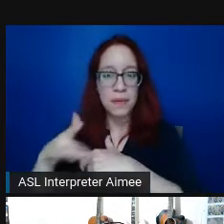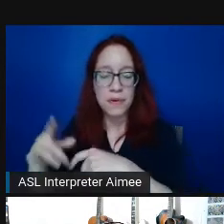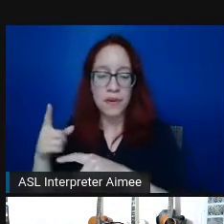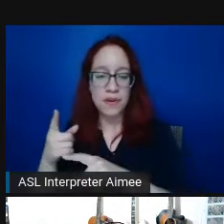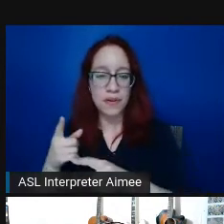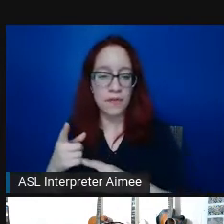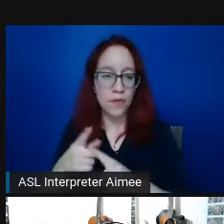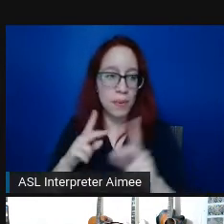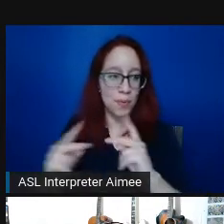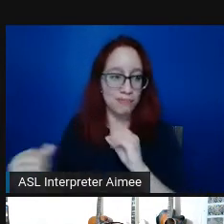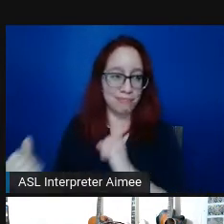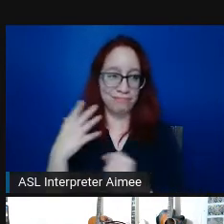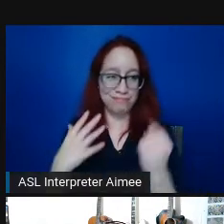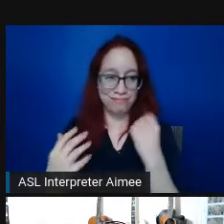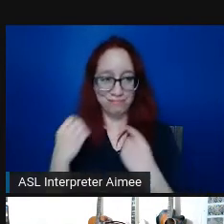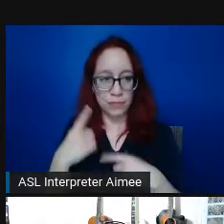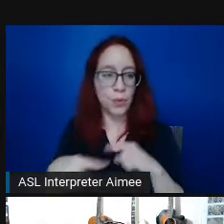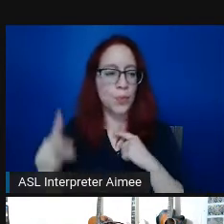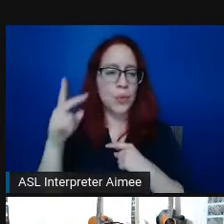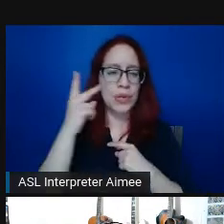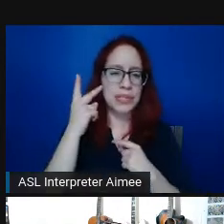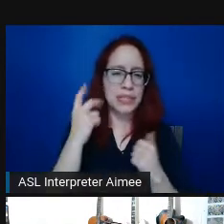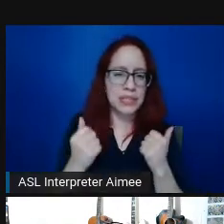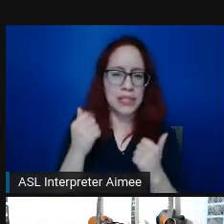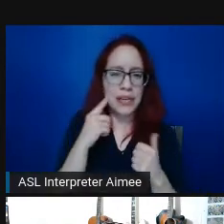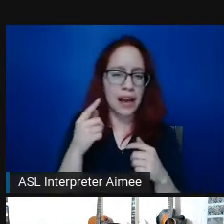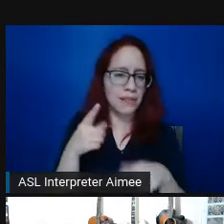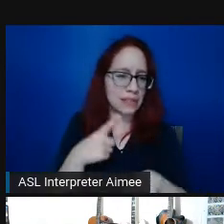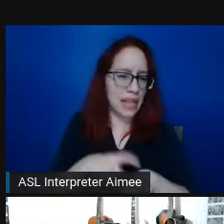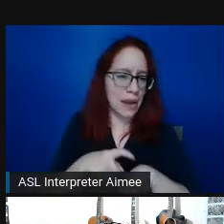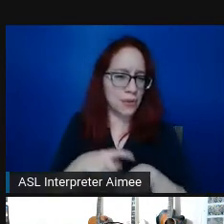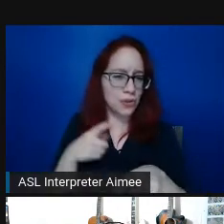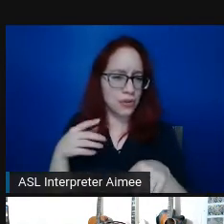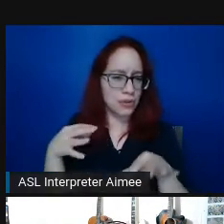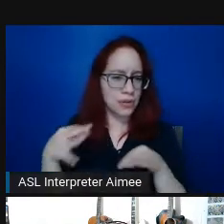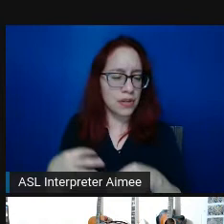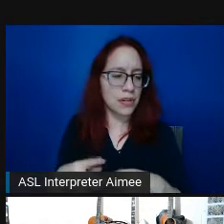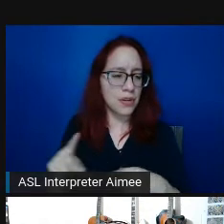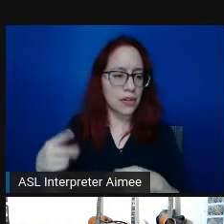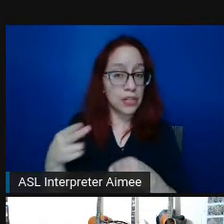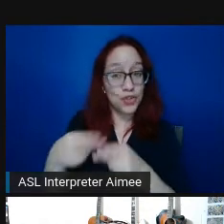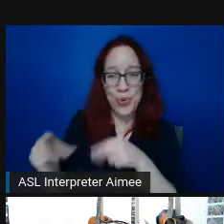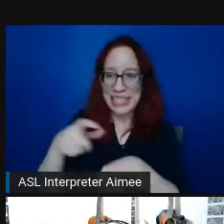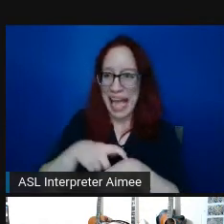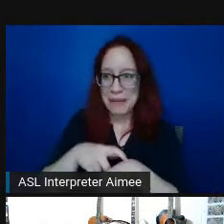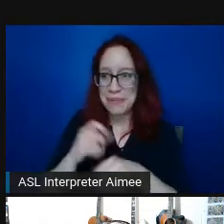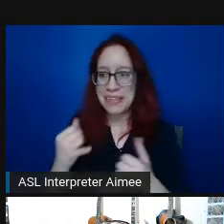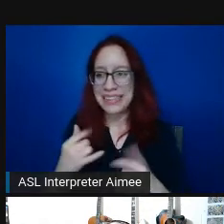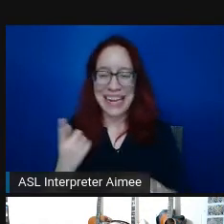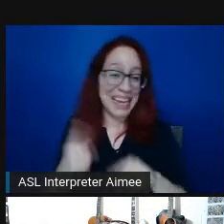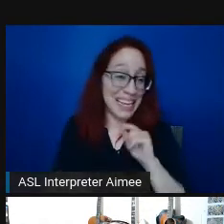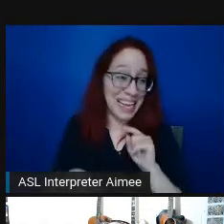We'll see what we have time to cover. I've only got a short time so I can't cover everything